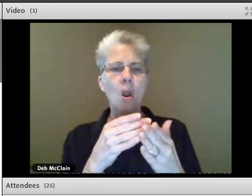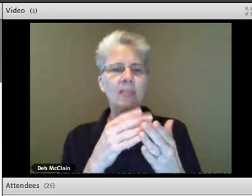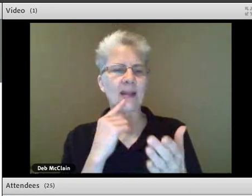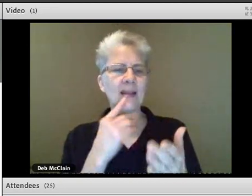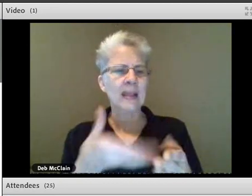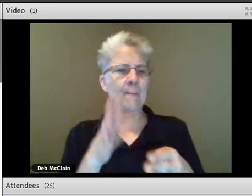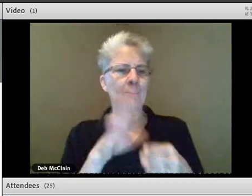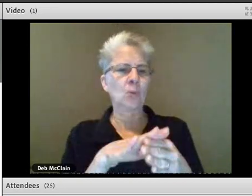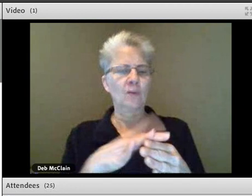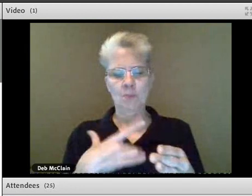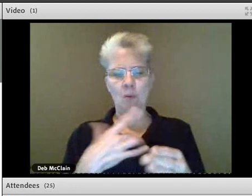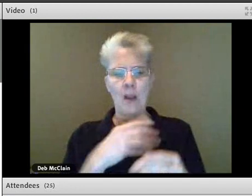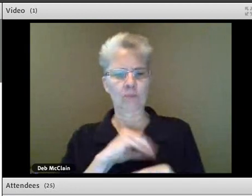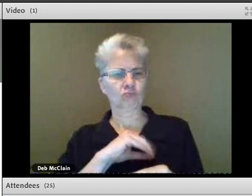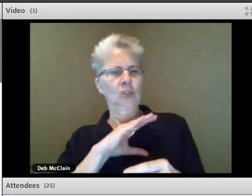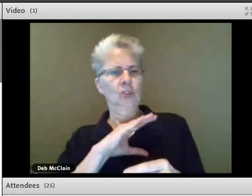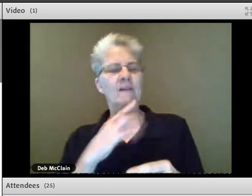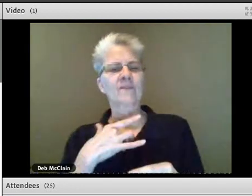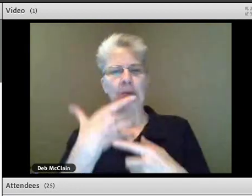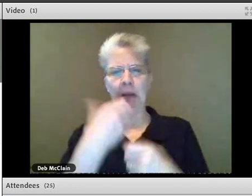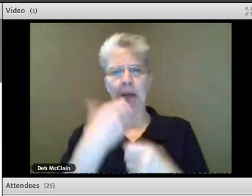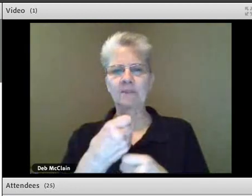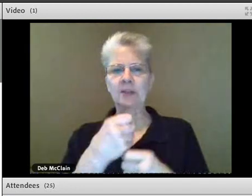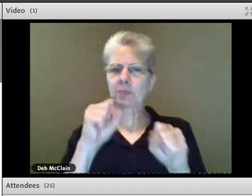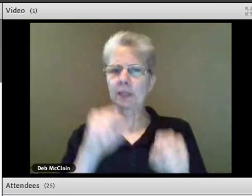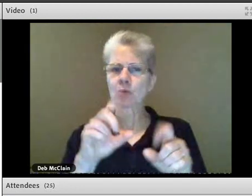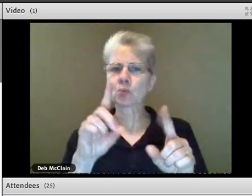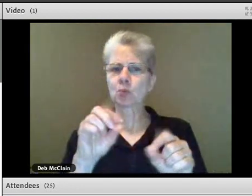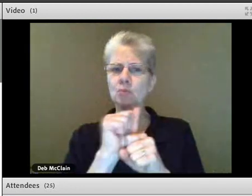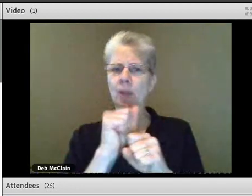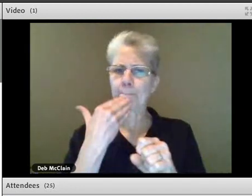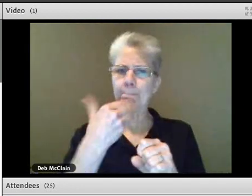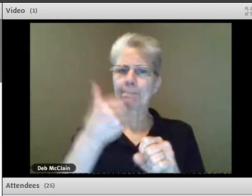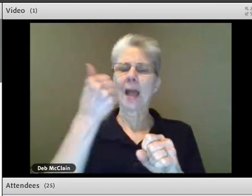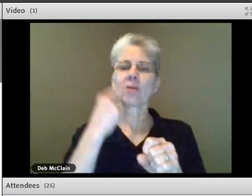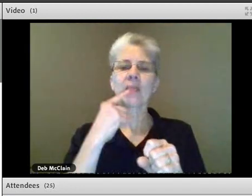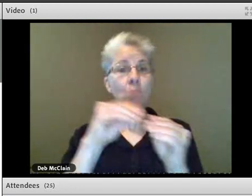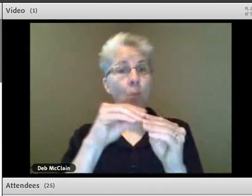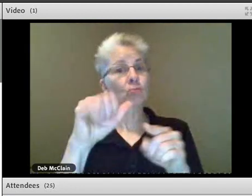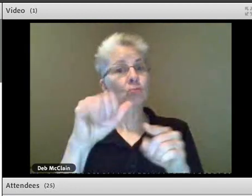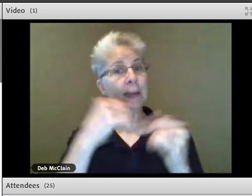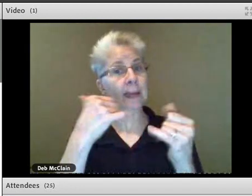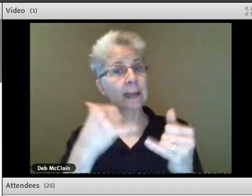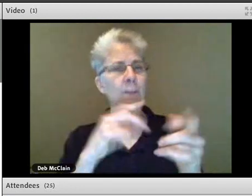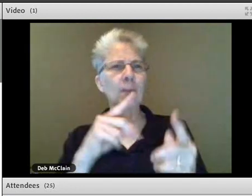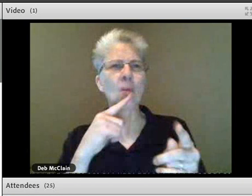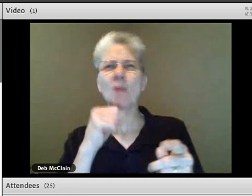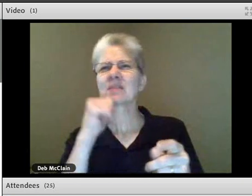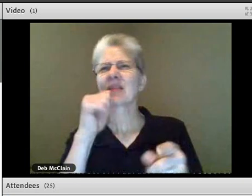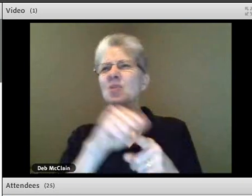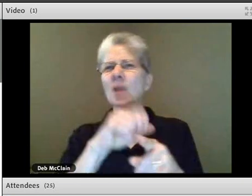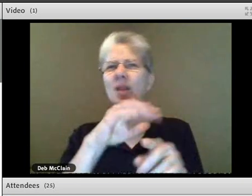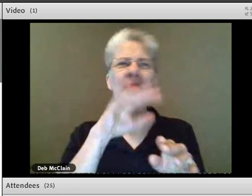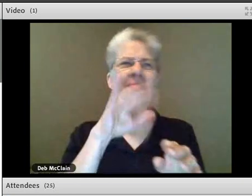because people feel more confident at work because they had more training. People are always talking about, "I wasn't trained on this,"